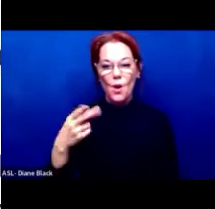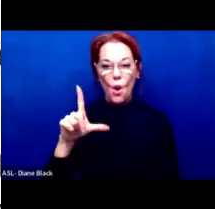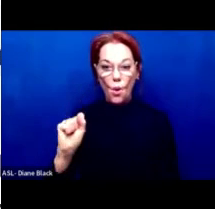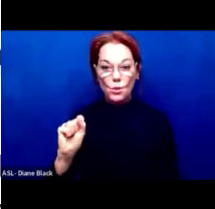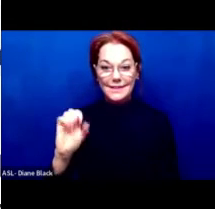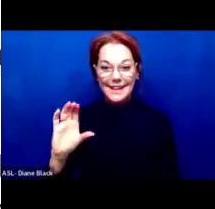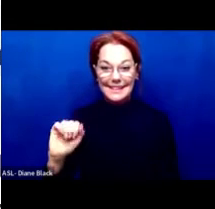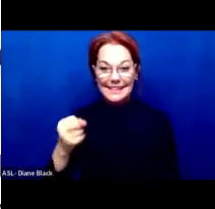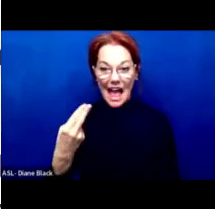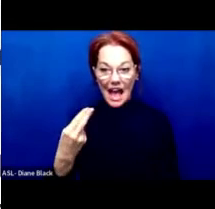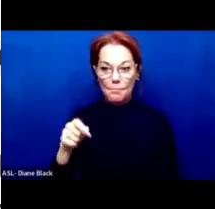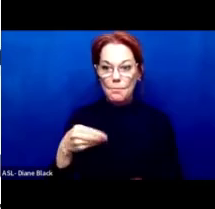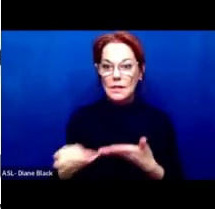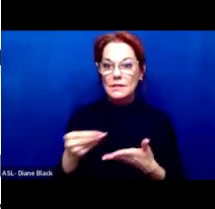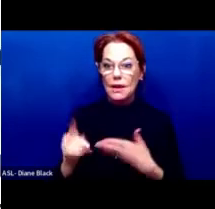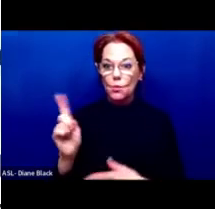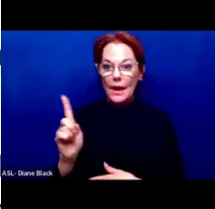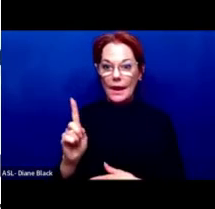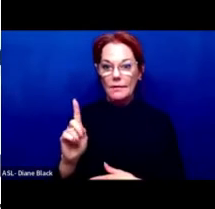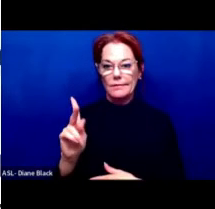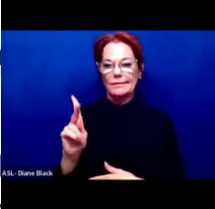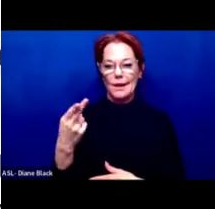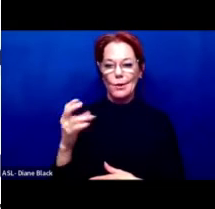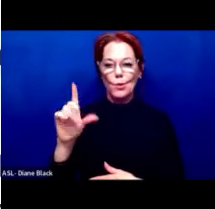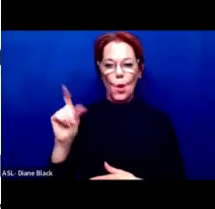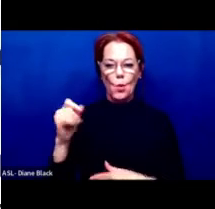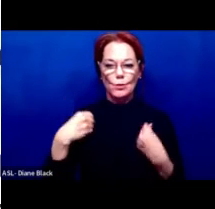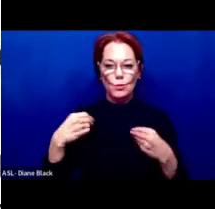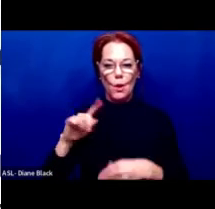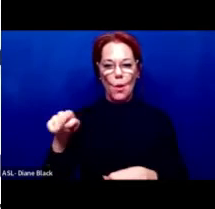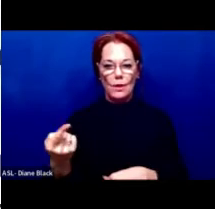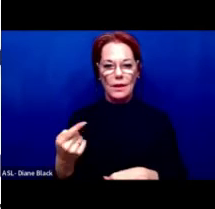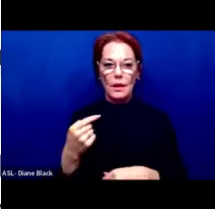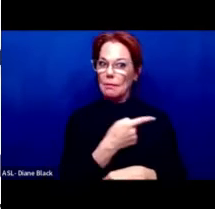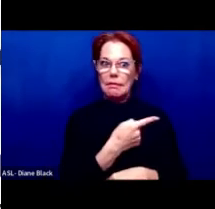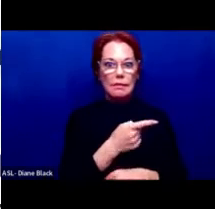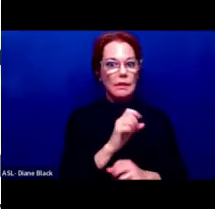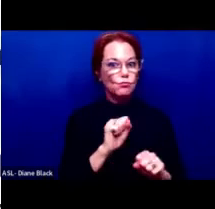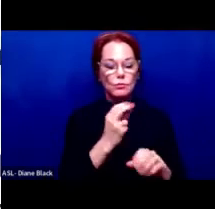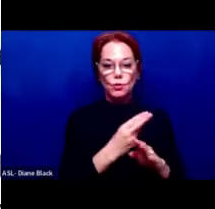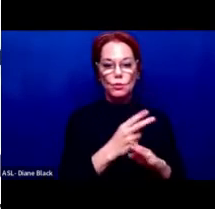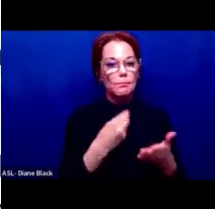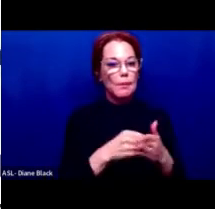claiming you can use it in other places. And they talked about staff training, strategic planning, upgrades to their